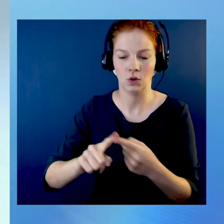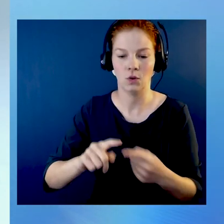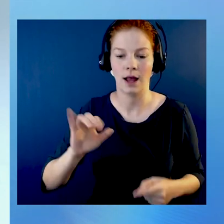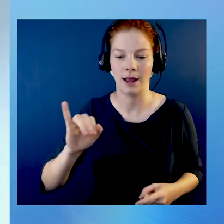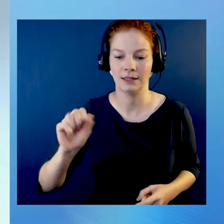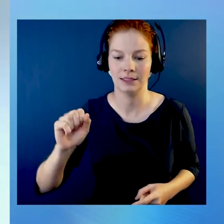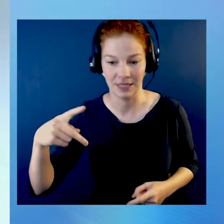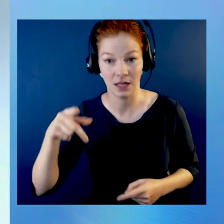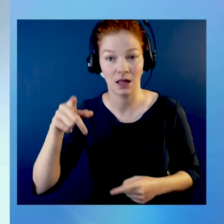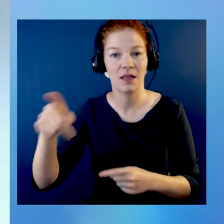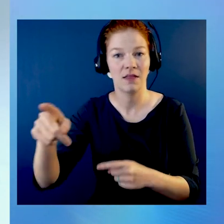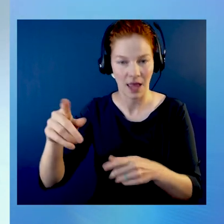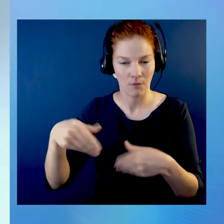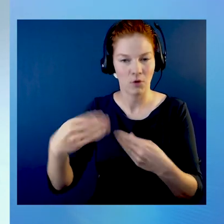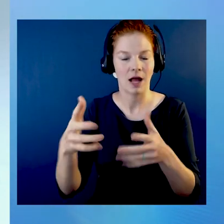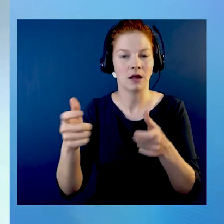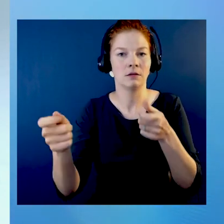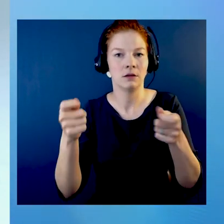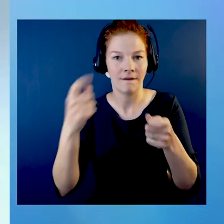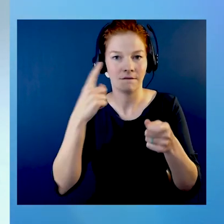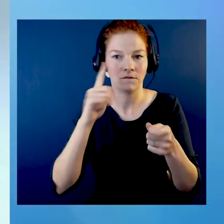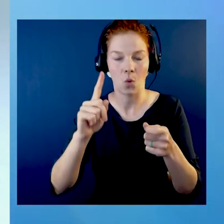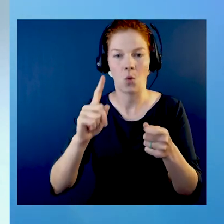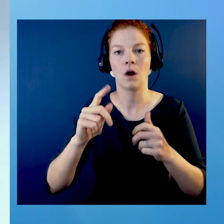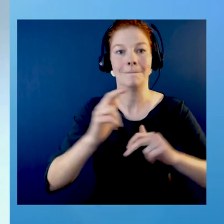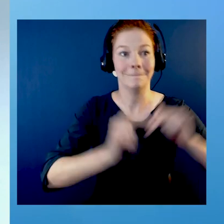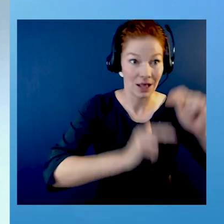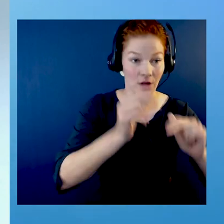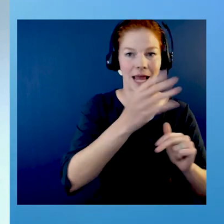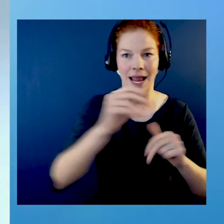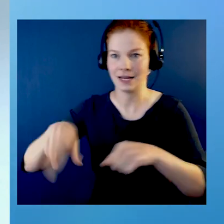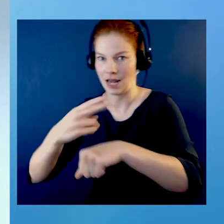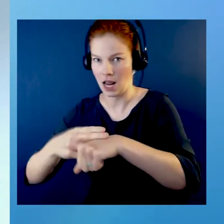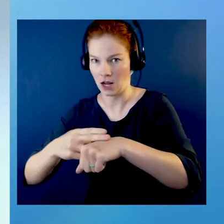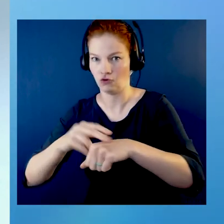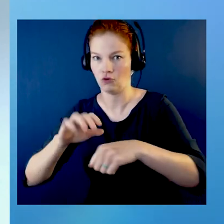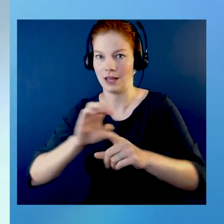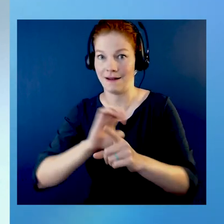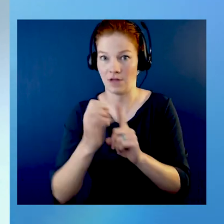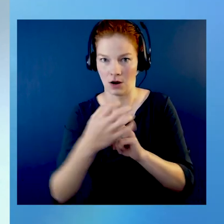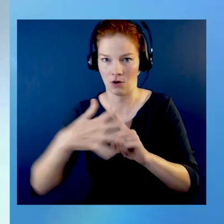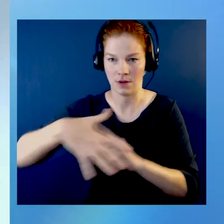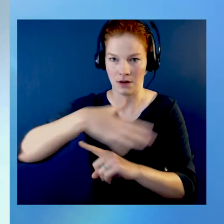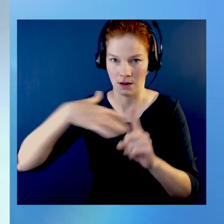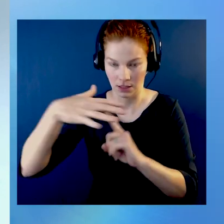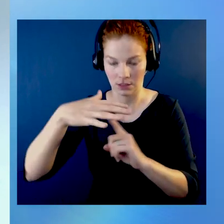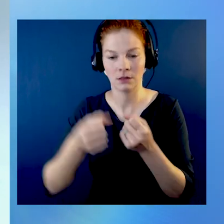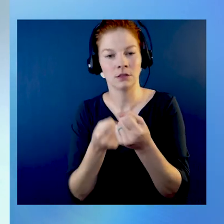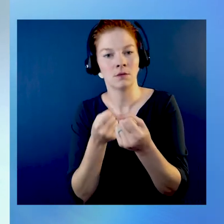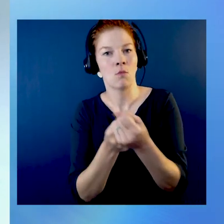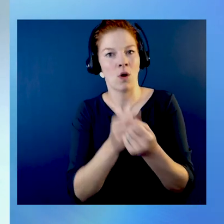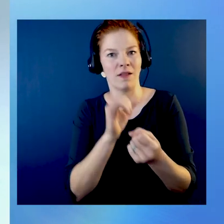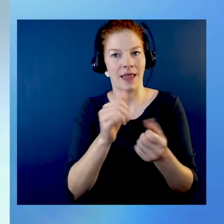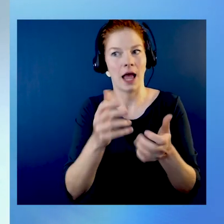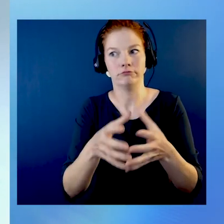mamagement and consultancy services to the built and natural environment to support the growing Digital Twin community in bridging